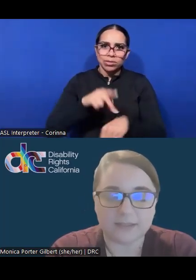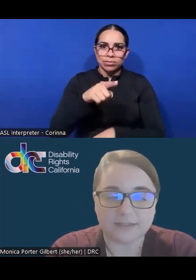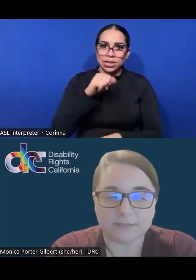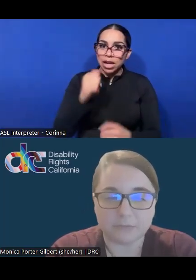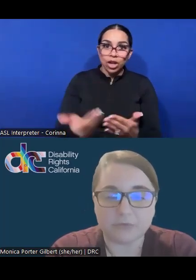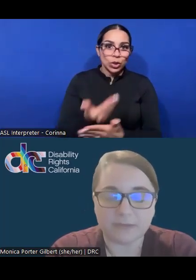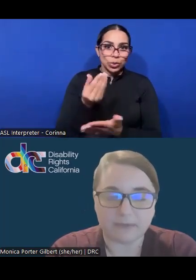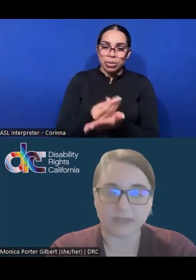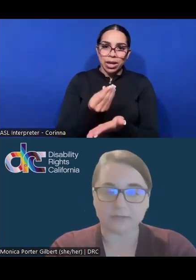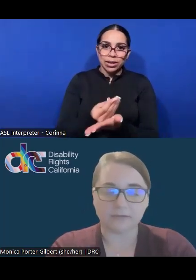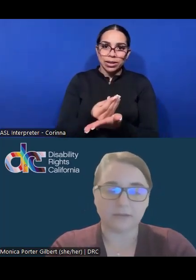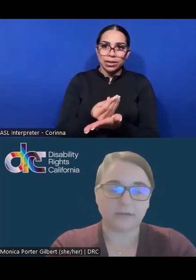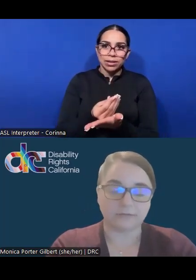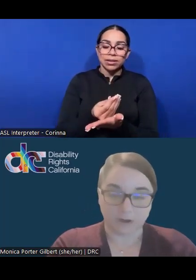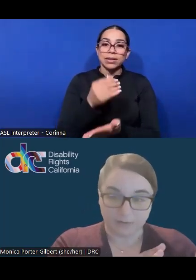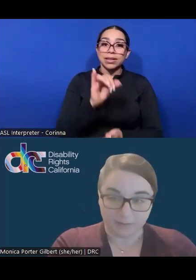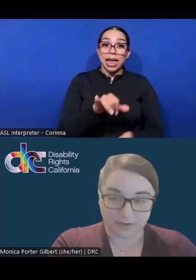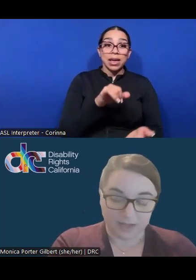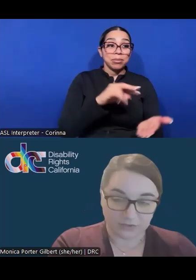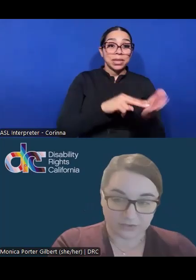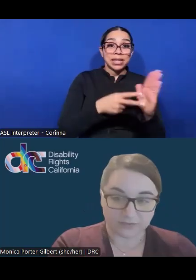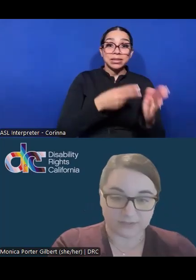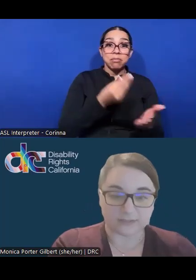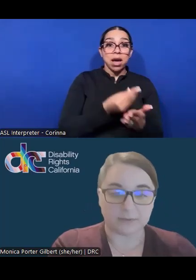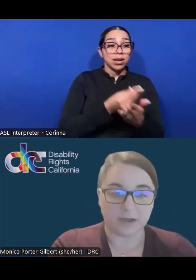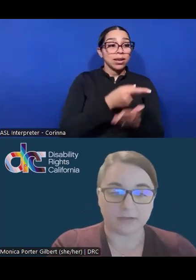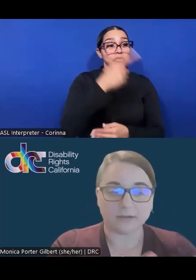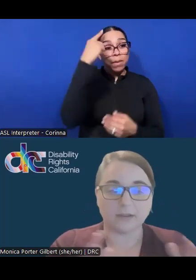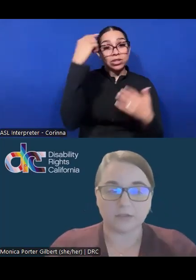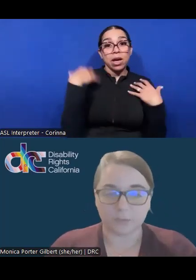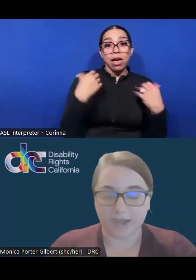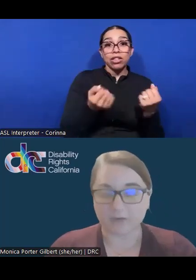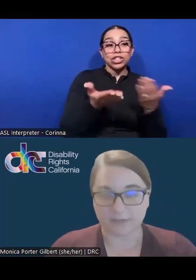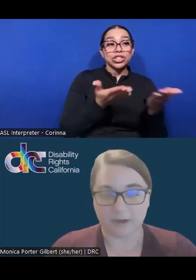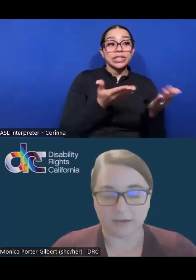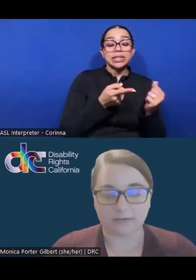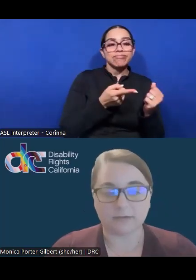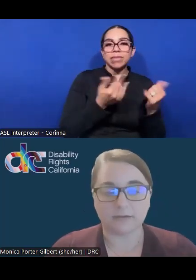This is moving money from a mental health services pot to a housing pot.